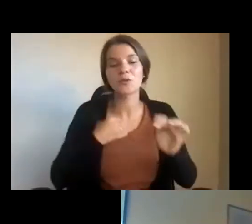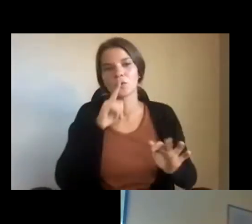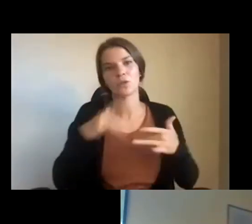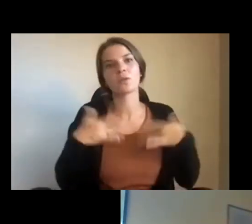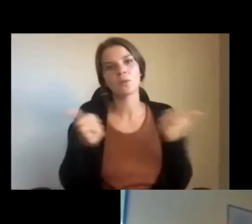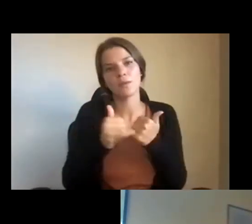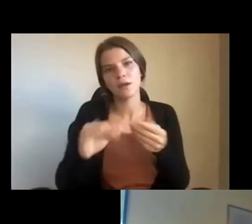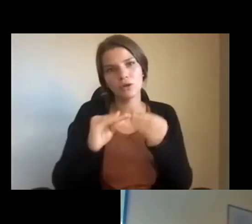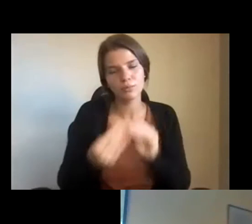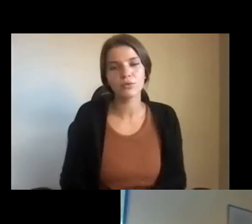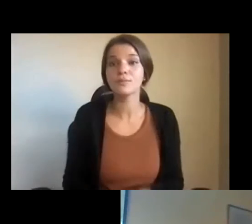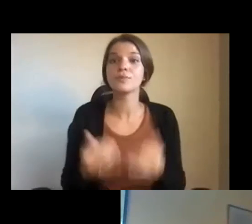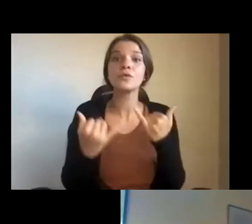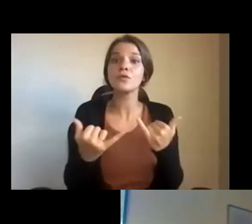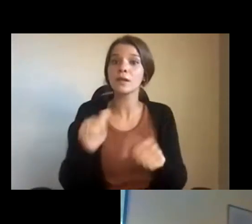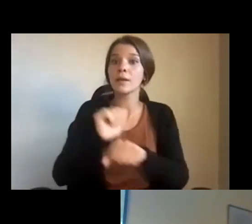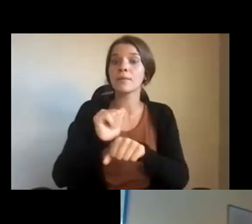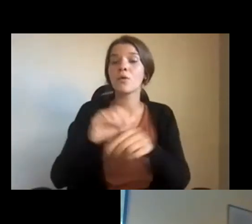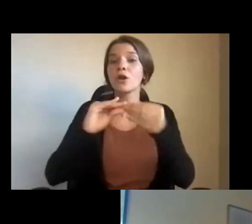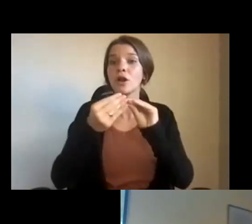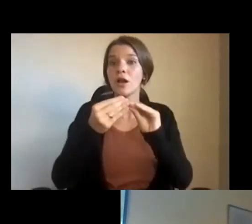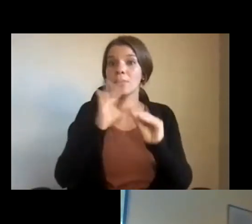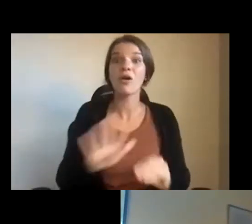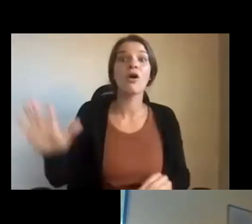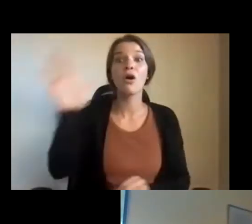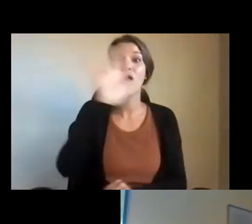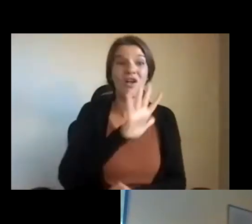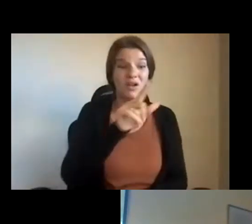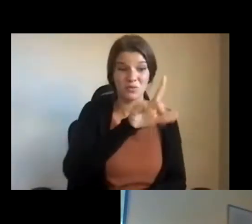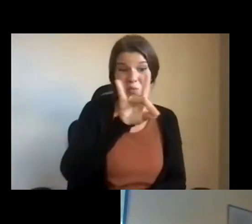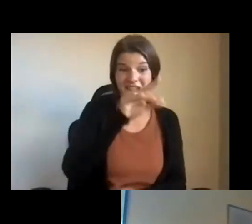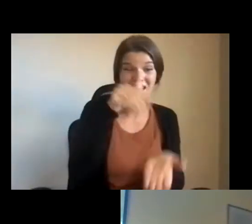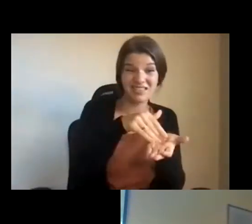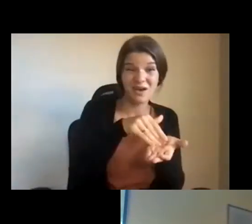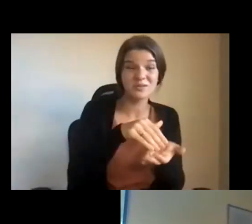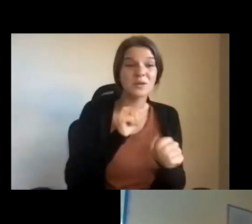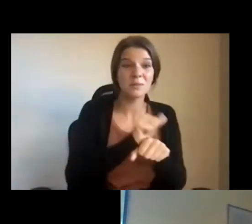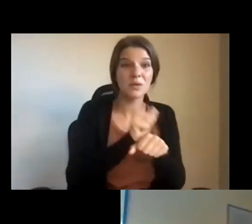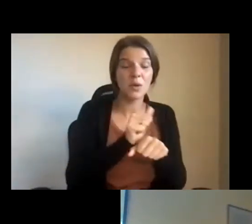Currently our entire employees out of 28,000 of them we're over 80 percent